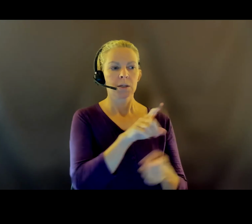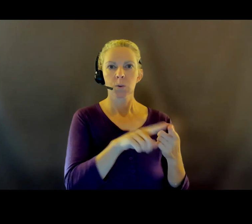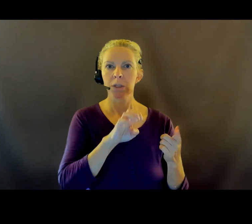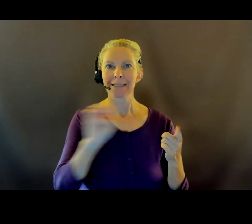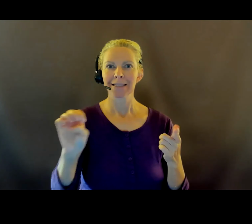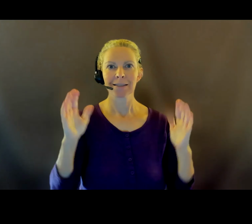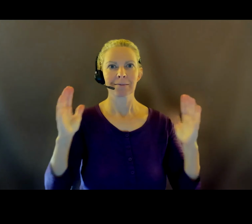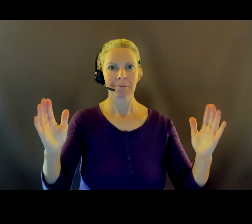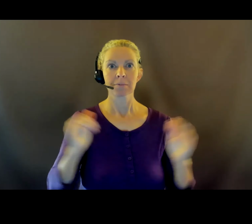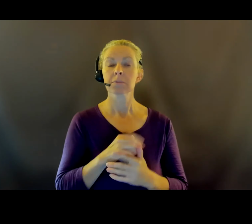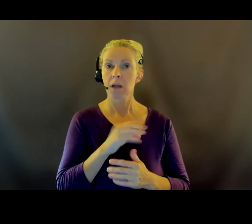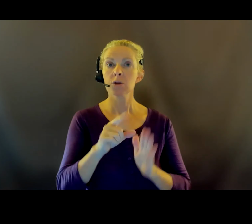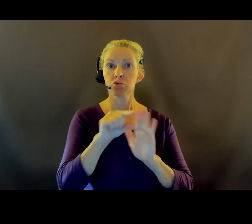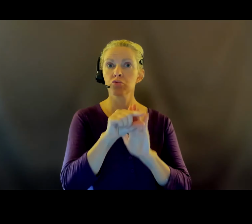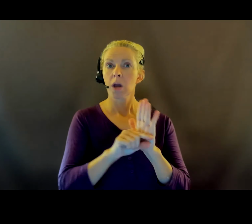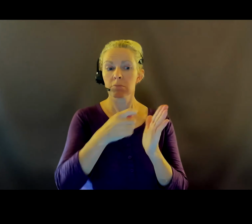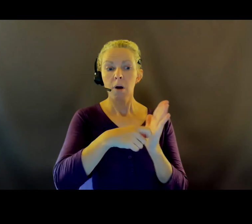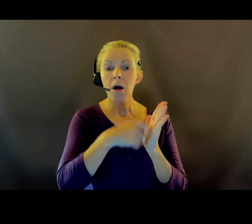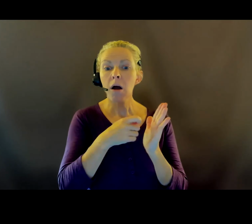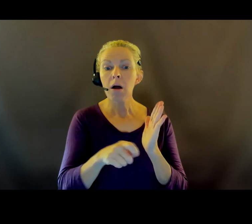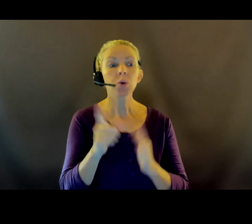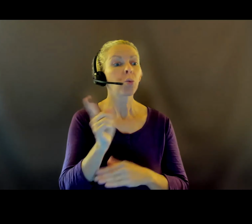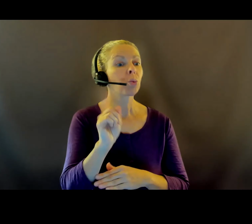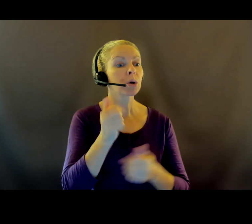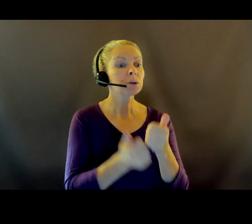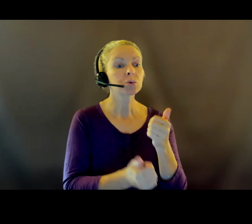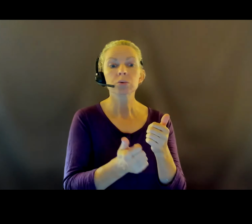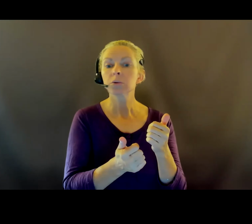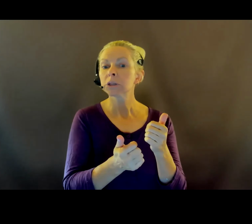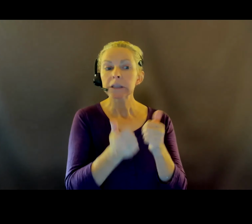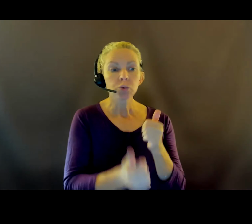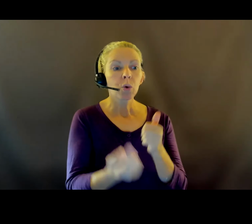graded on our ability to know where each province is. It's a very simple test.